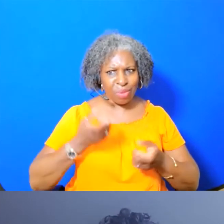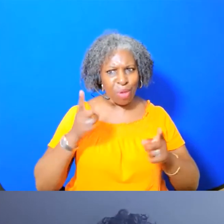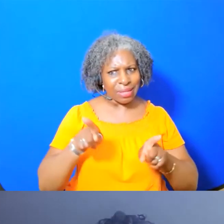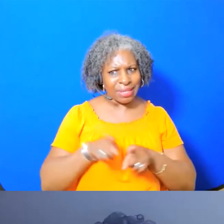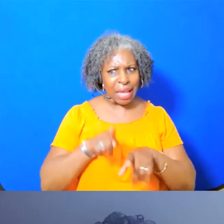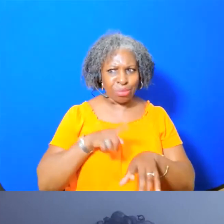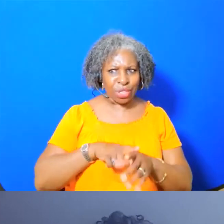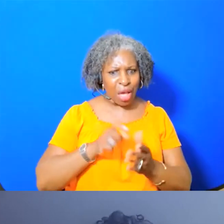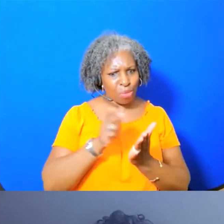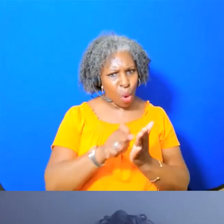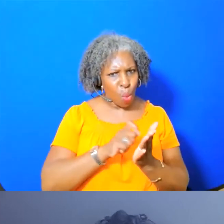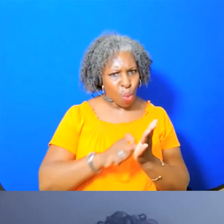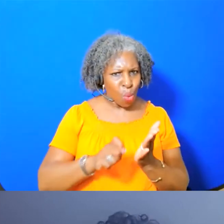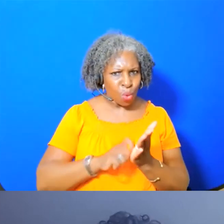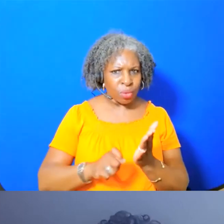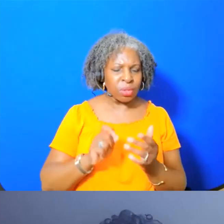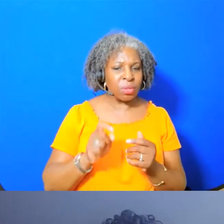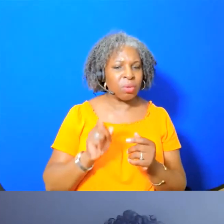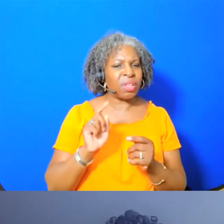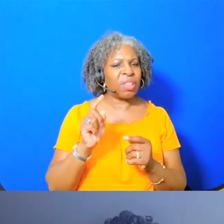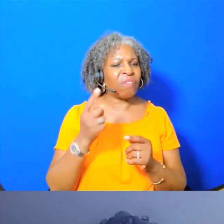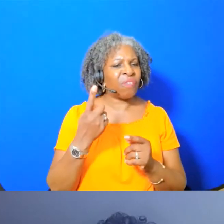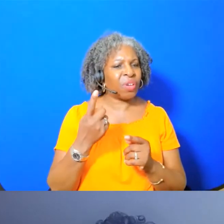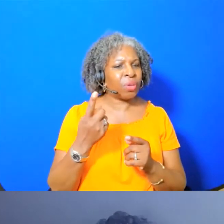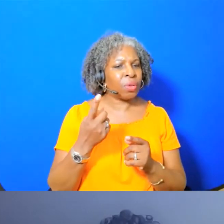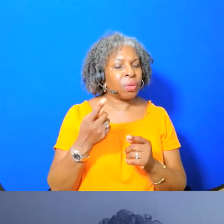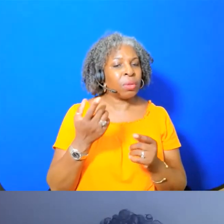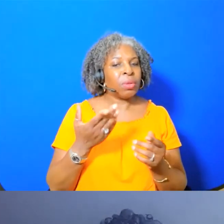So, one of the first ones I saw, I'm going to come to so if anyone has any questions,